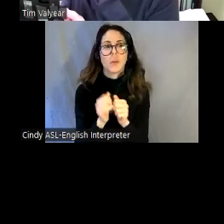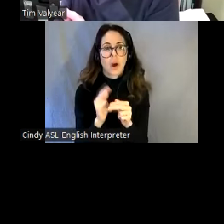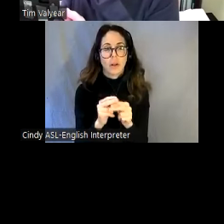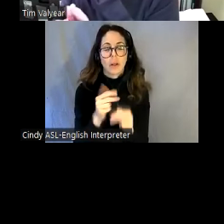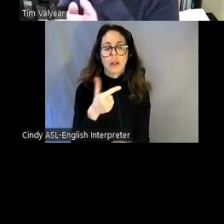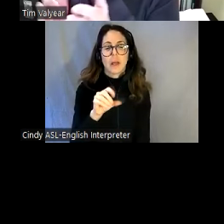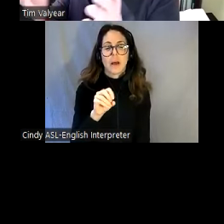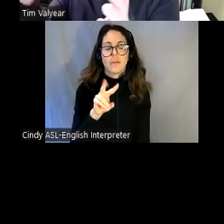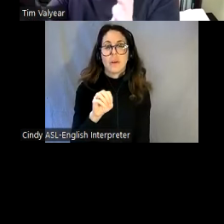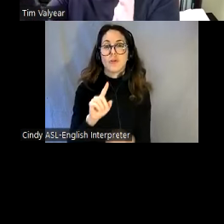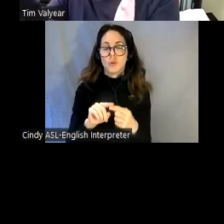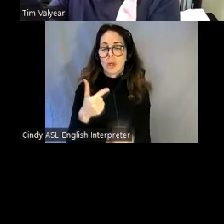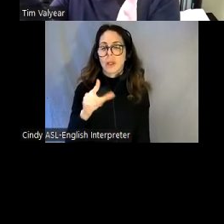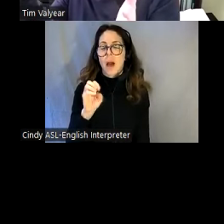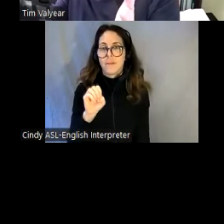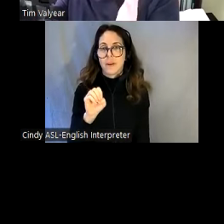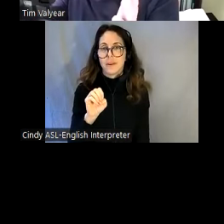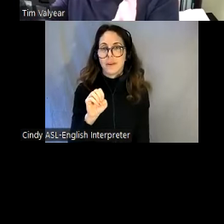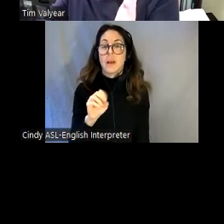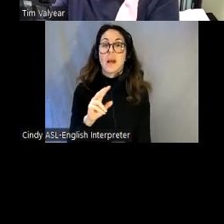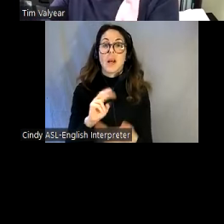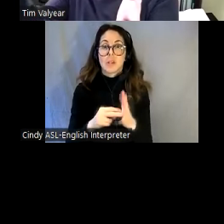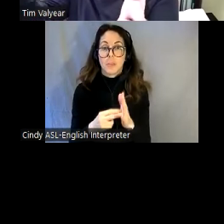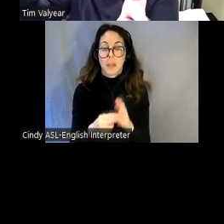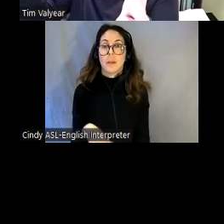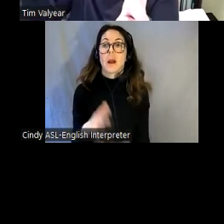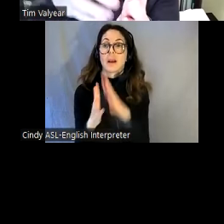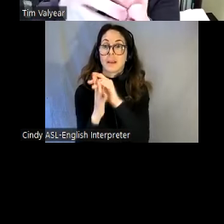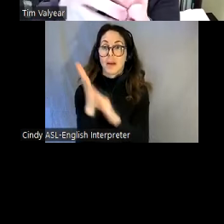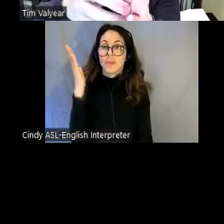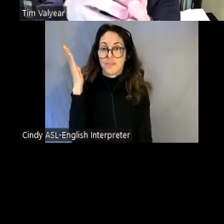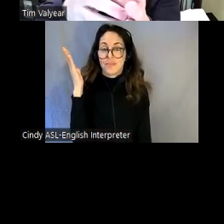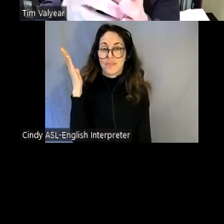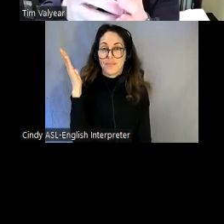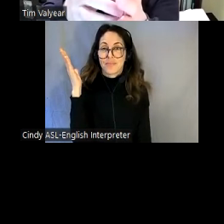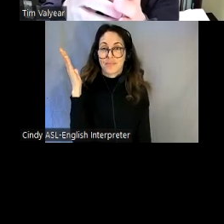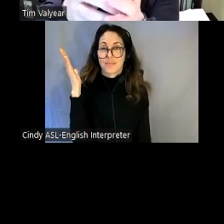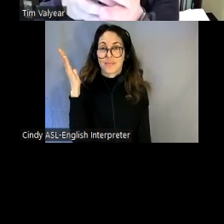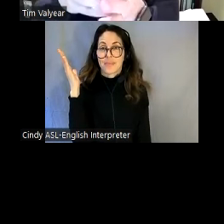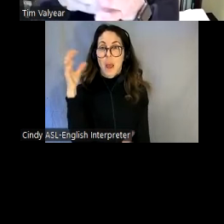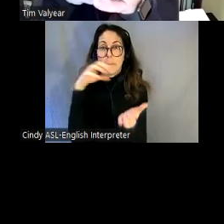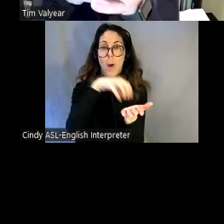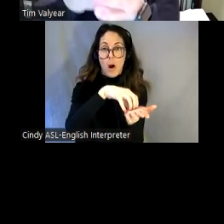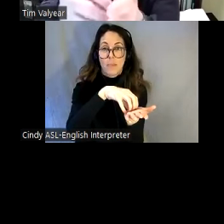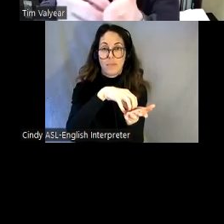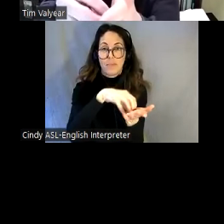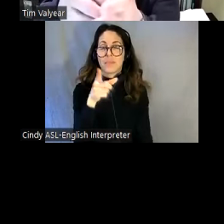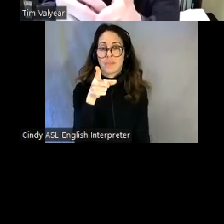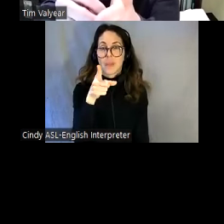Next. So when we remove the PPE, we remove the gloves. The best way is a glove to glove, skin to skin